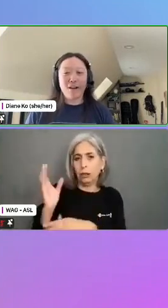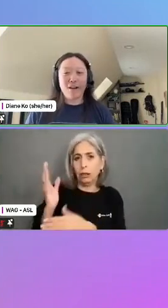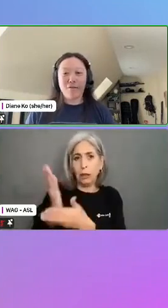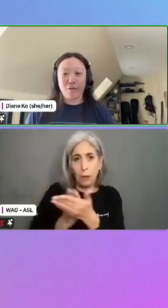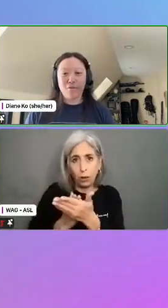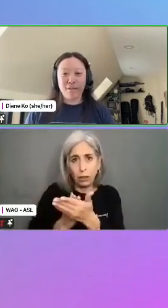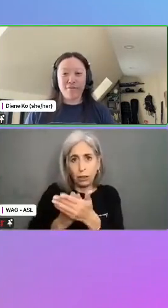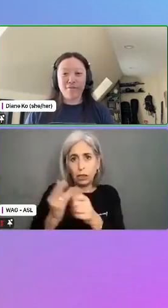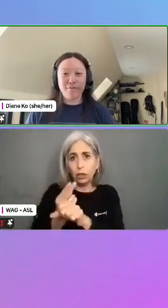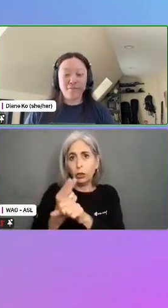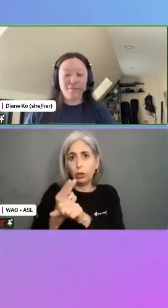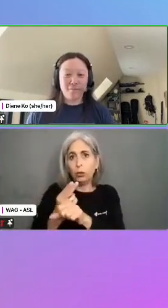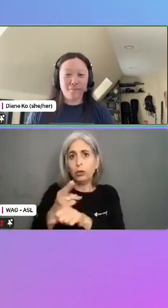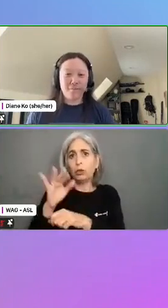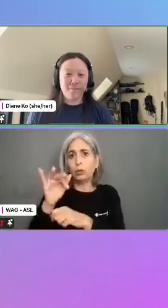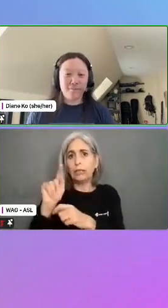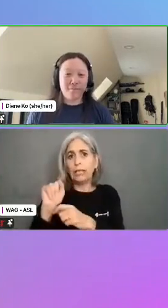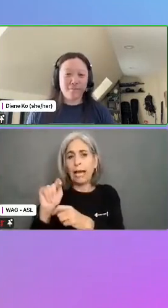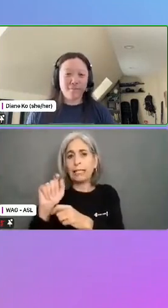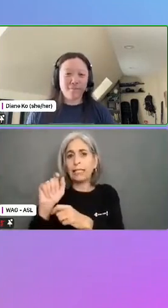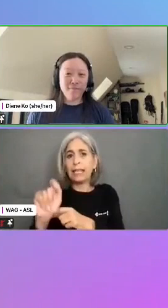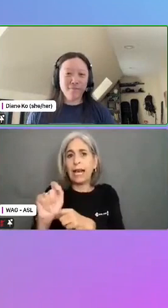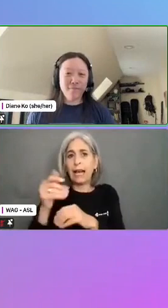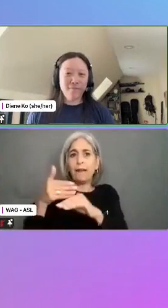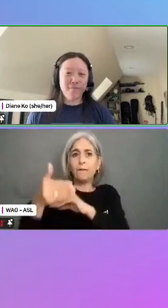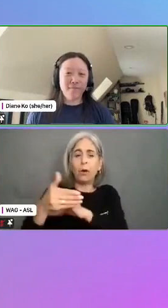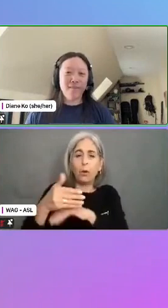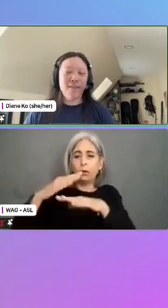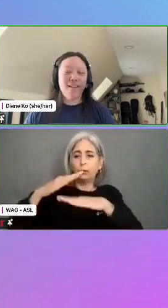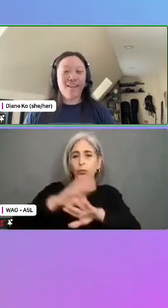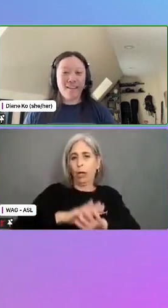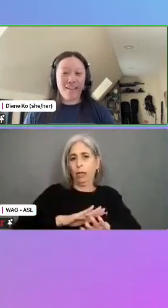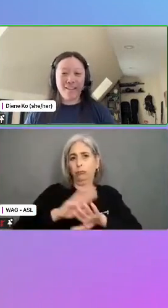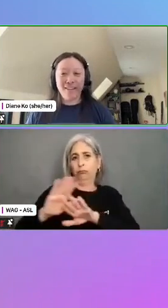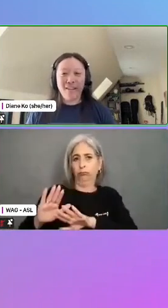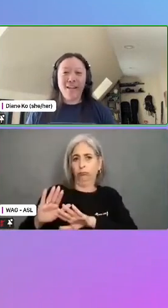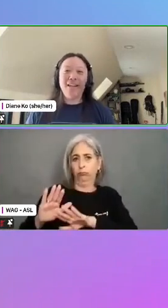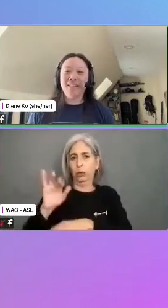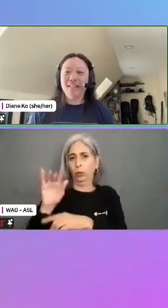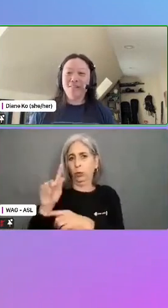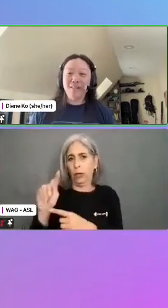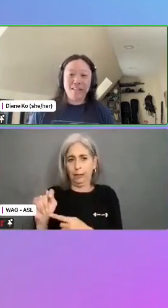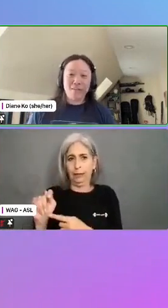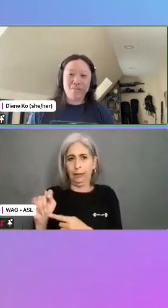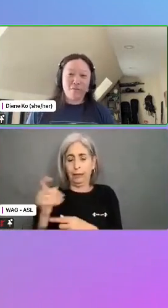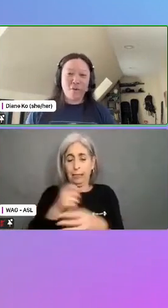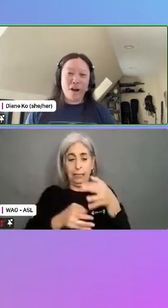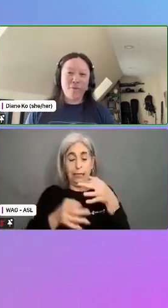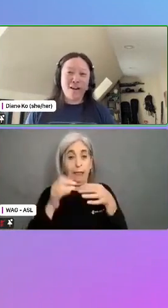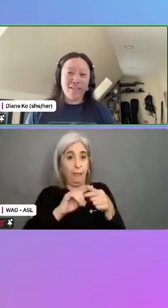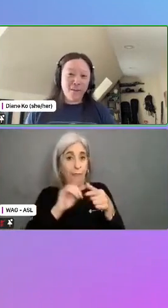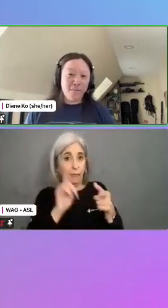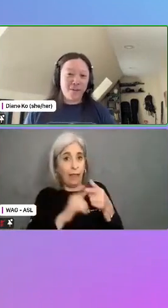error. Let's go back to our signup form again. You might be thinking hey, you've only mentioned nice things so far.